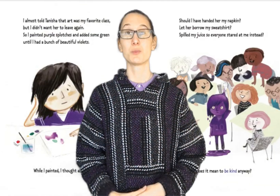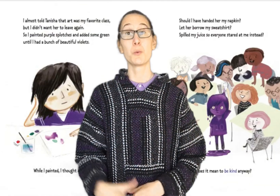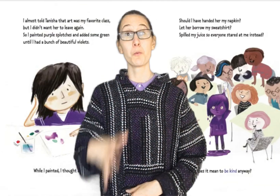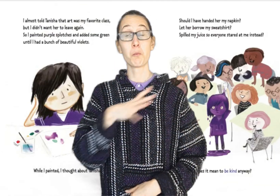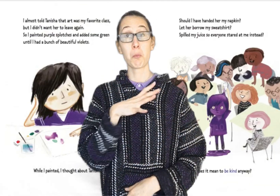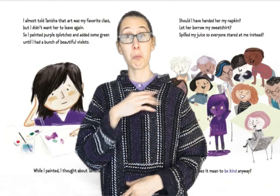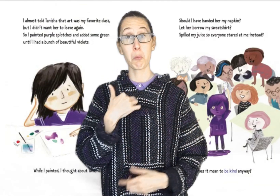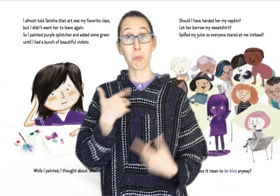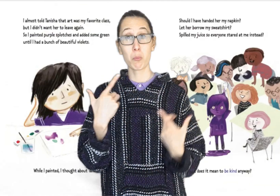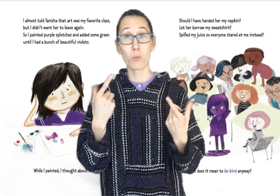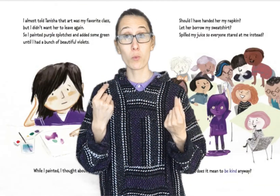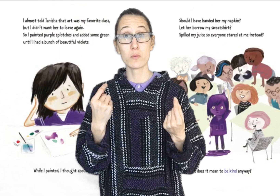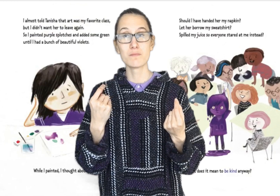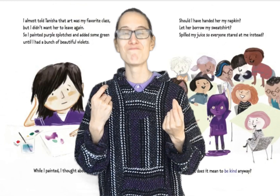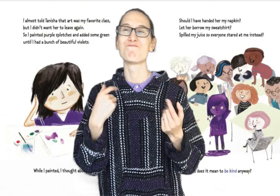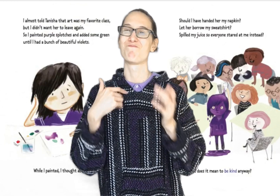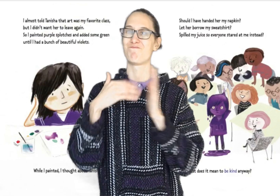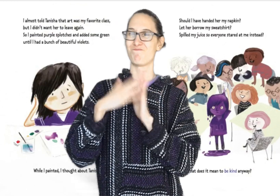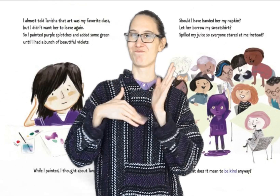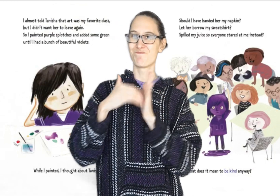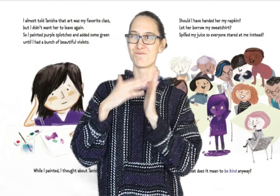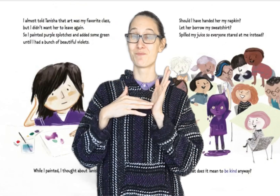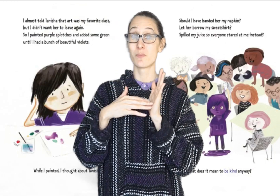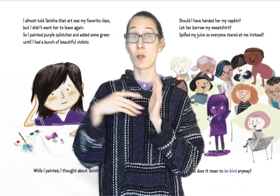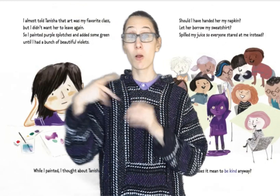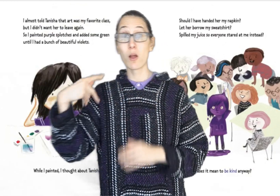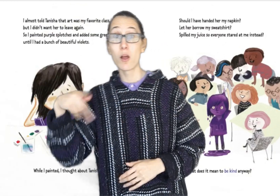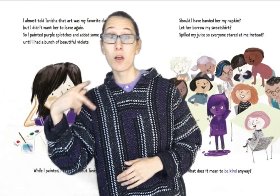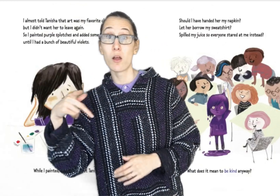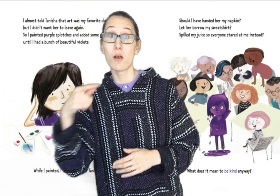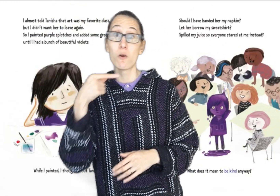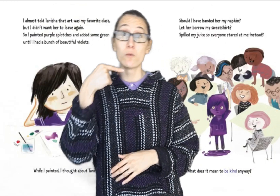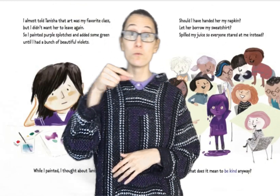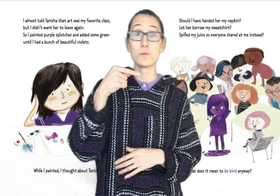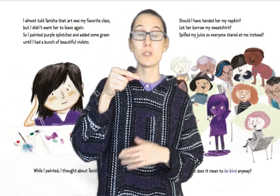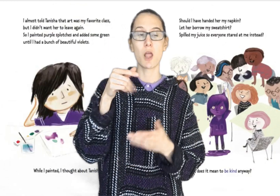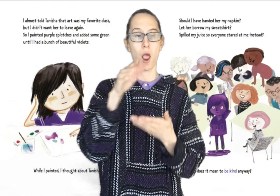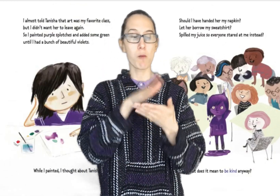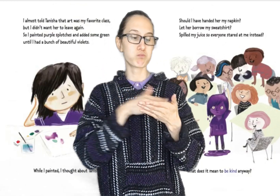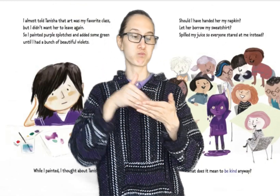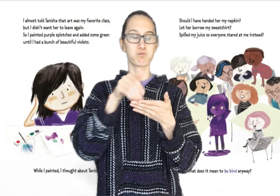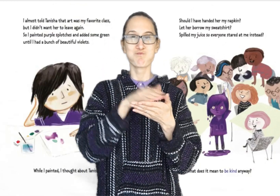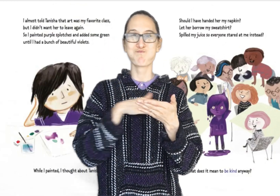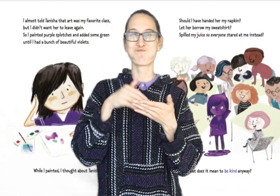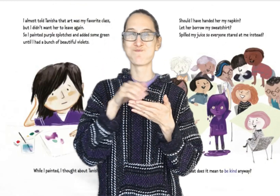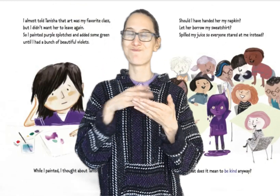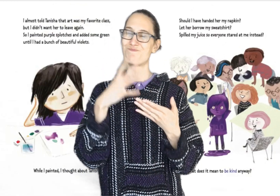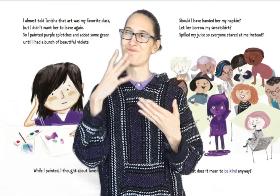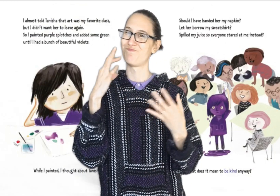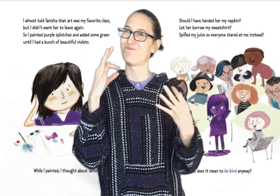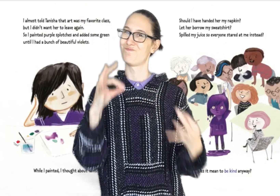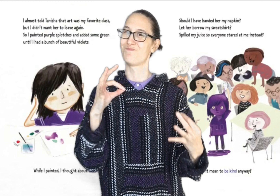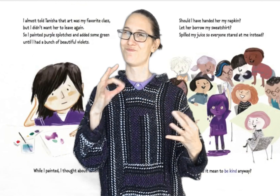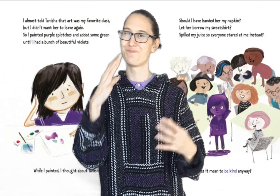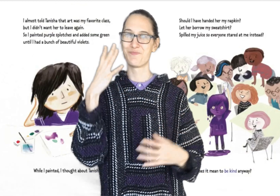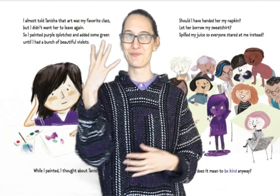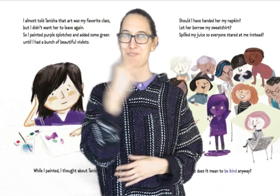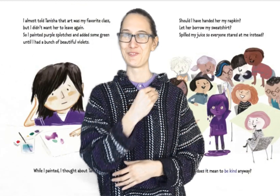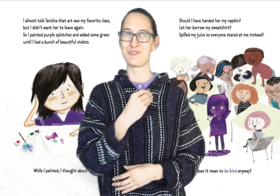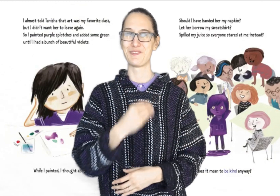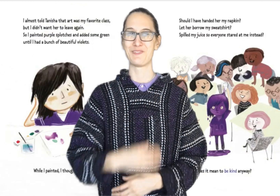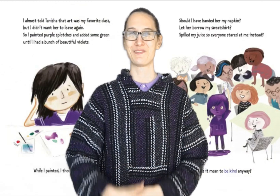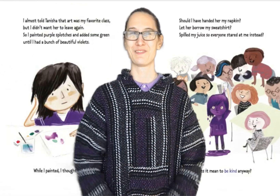So I painted purple splotches and added some green until I had a bunch of beautiful violets